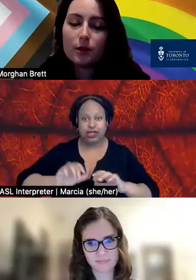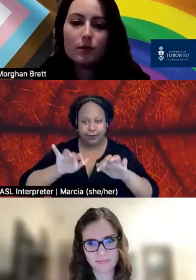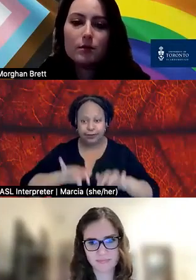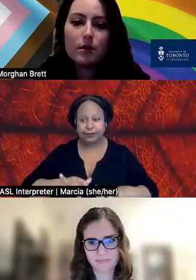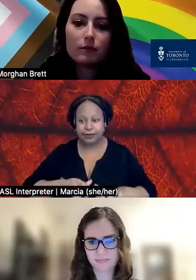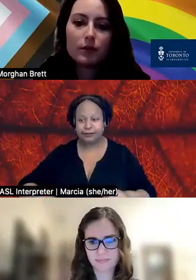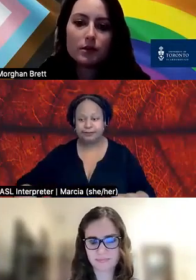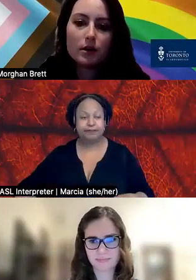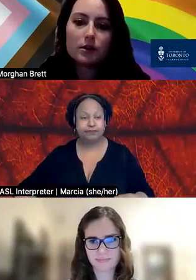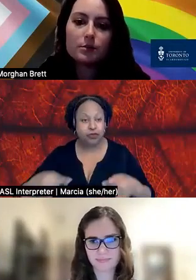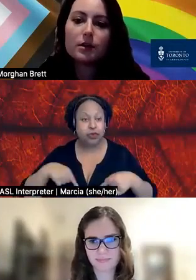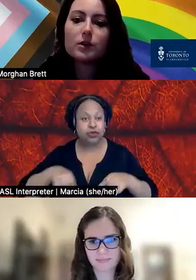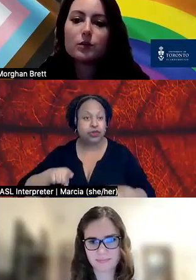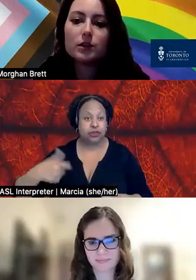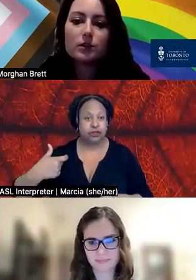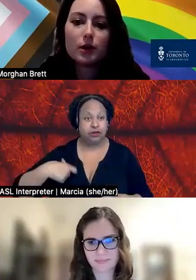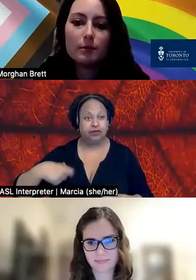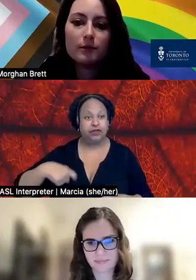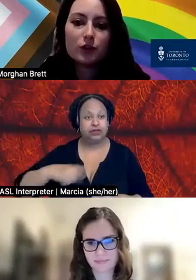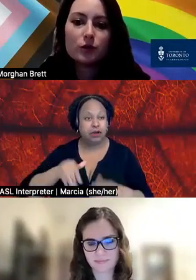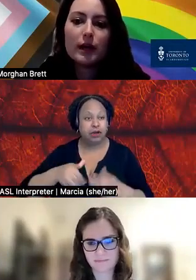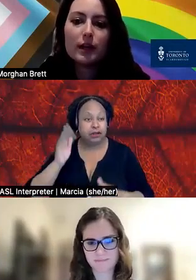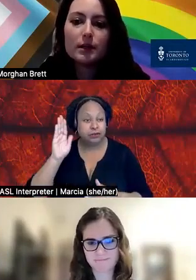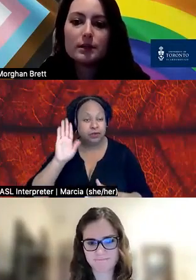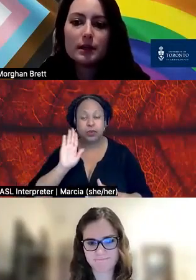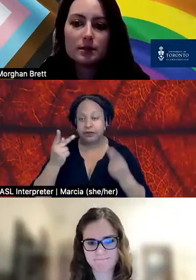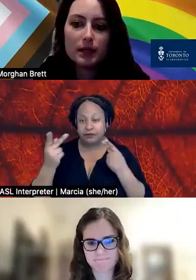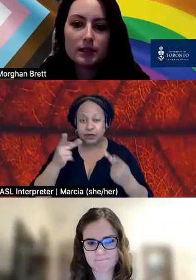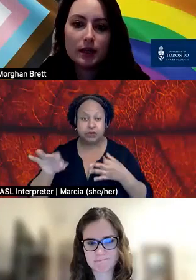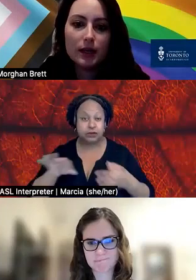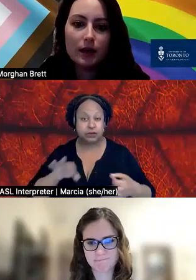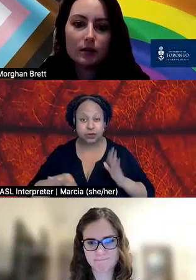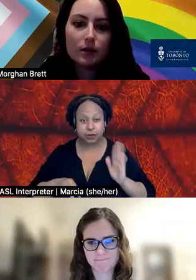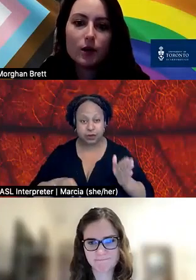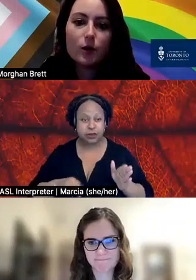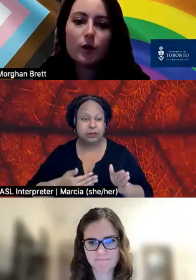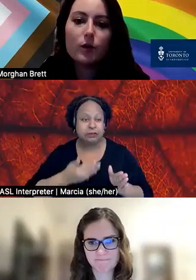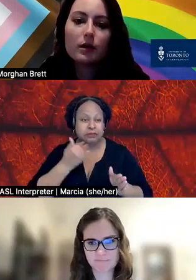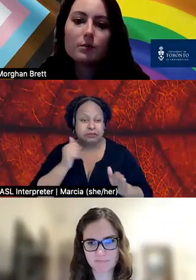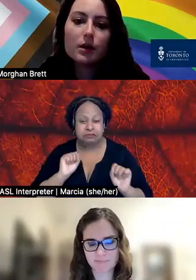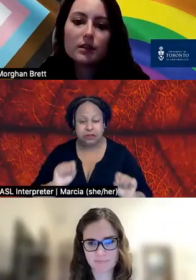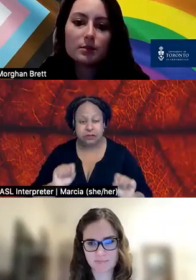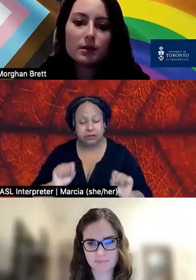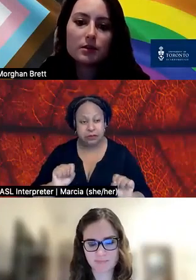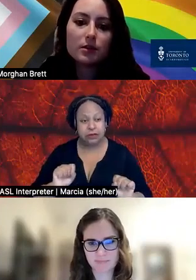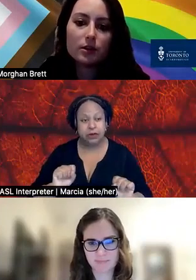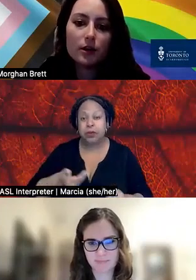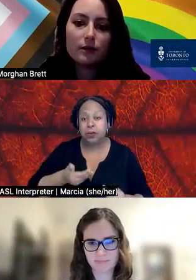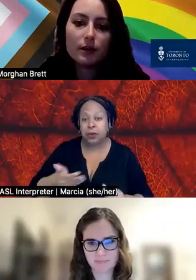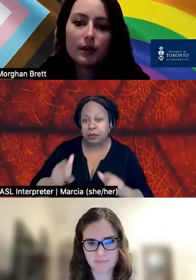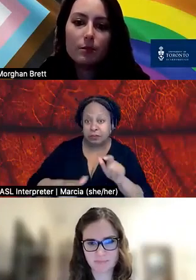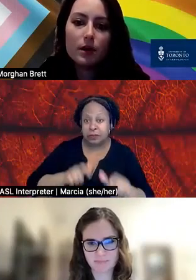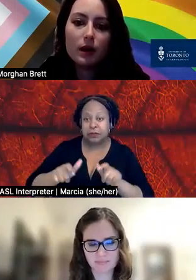Throughout the conference, all speakers will describe visual elements as best they can. We welcome participants to turn off their camera,